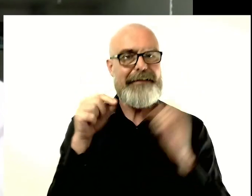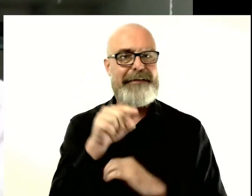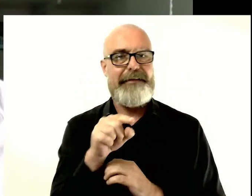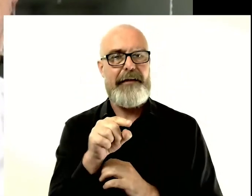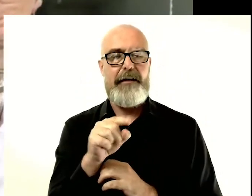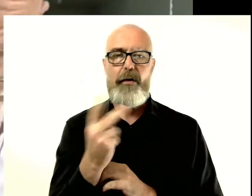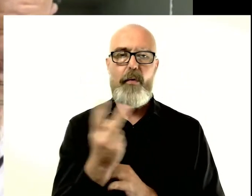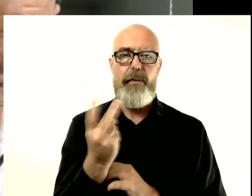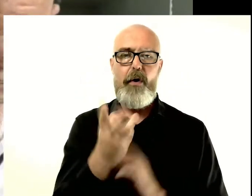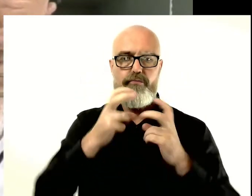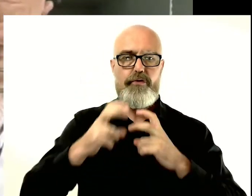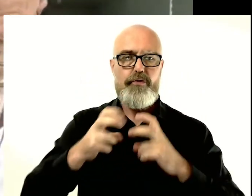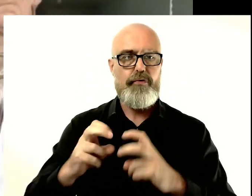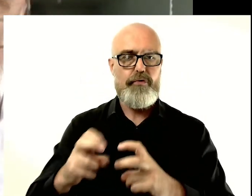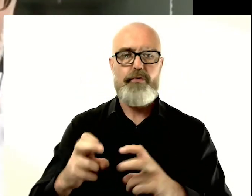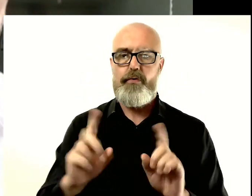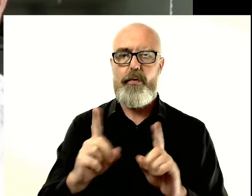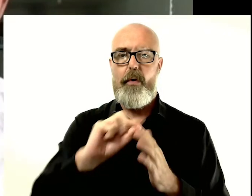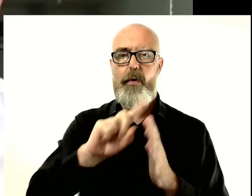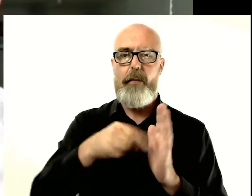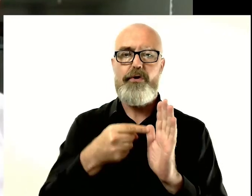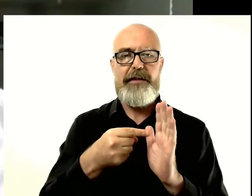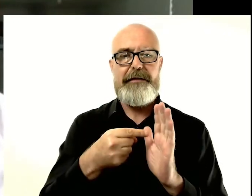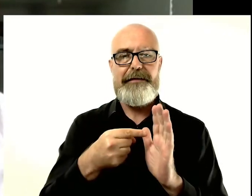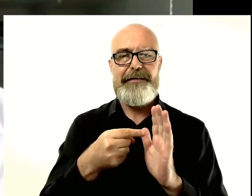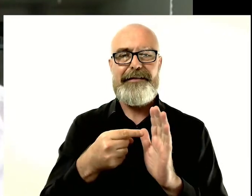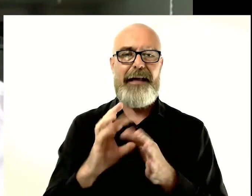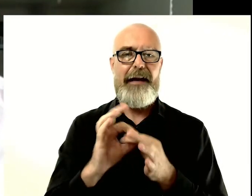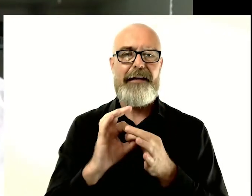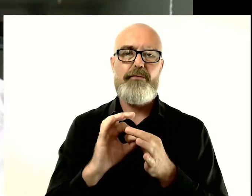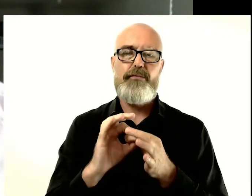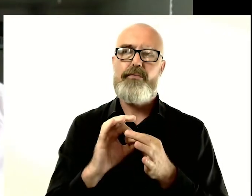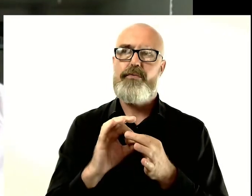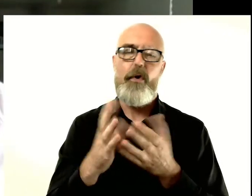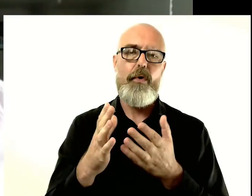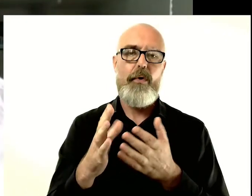university